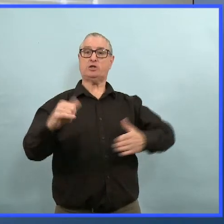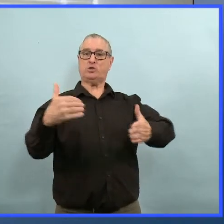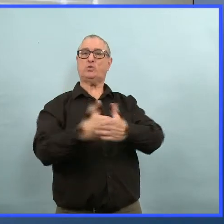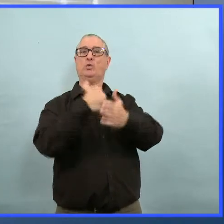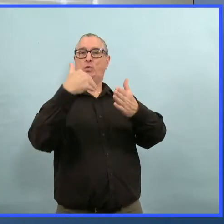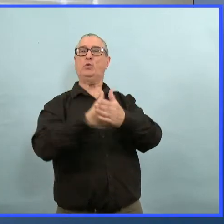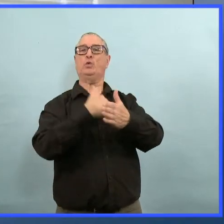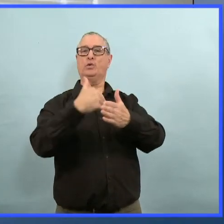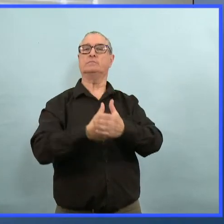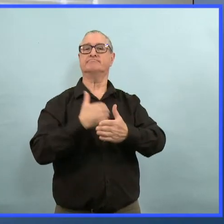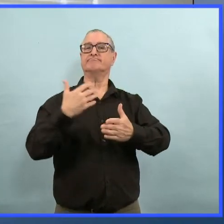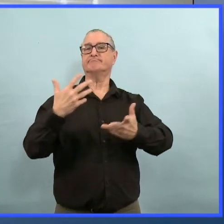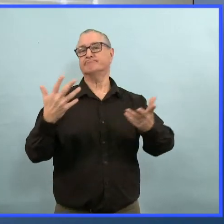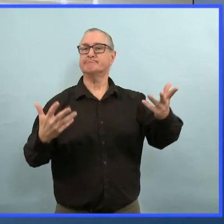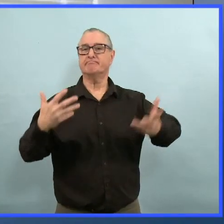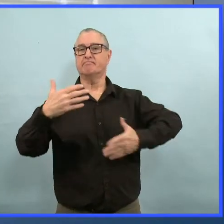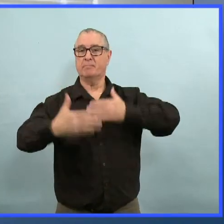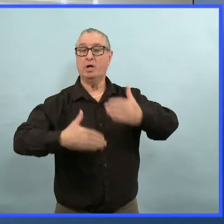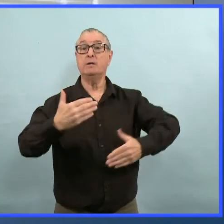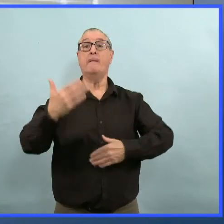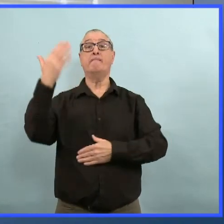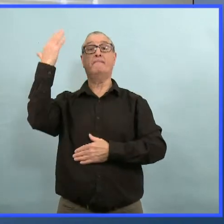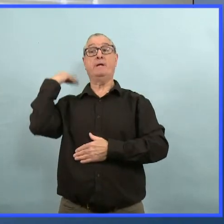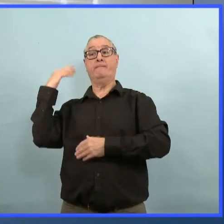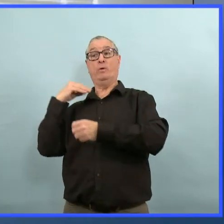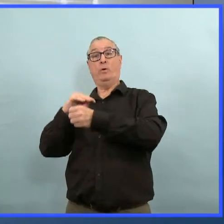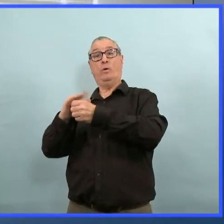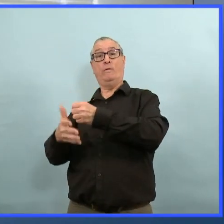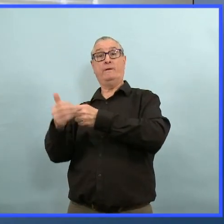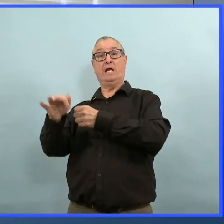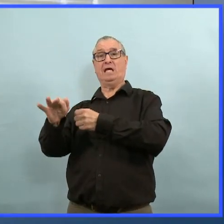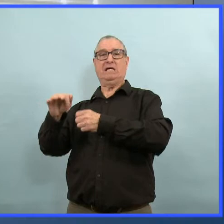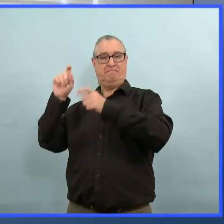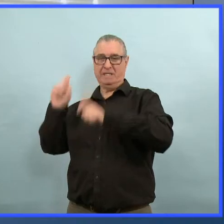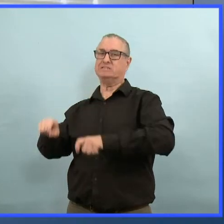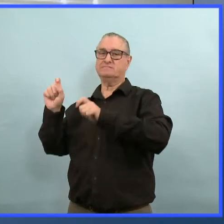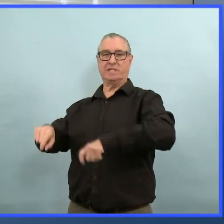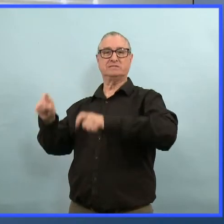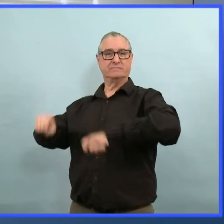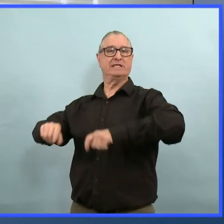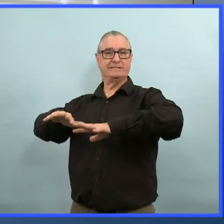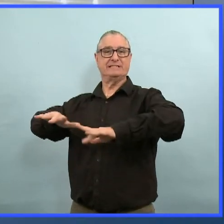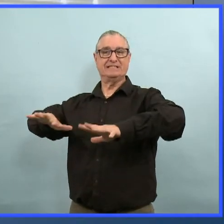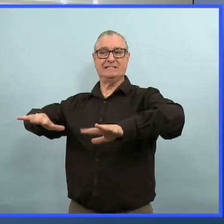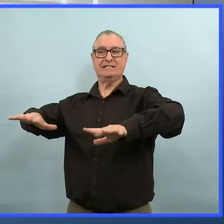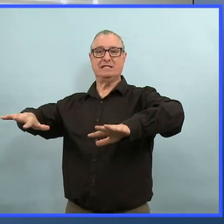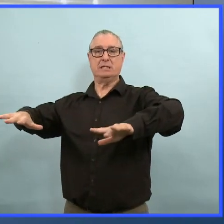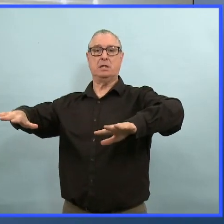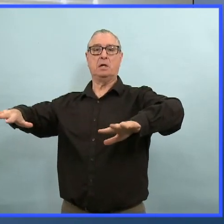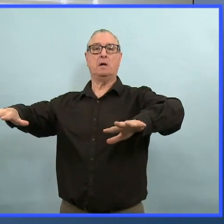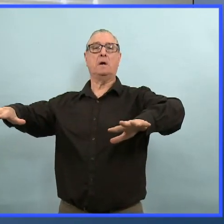omicron wave we have a significant proportion of the population uh protected now through vaccine